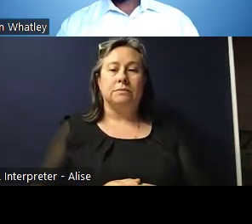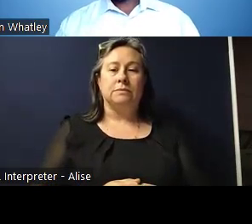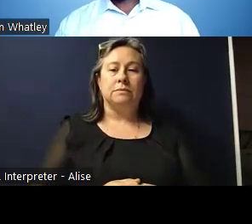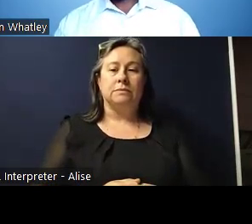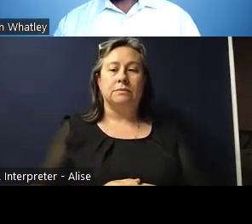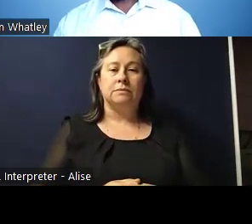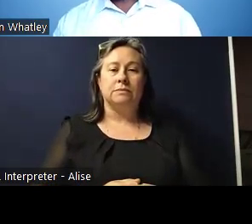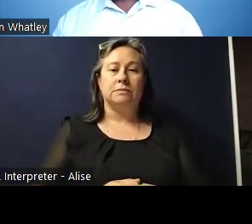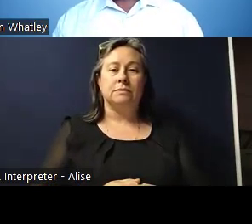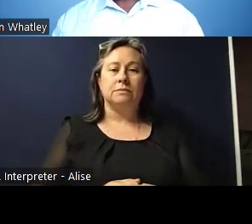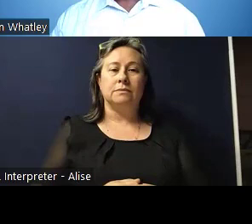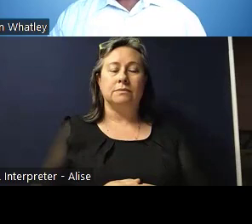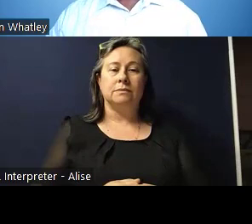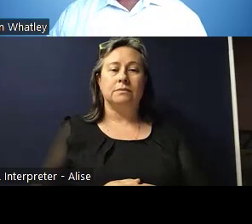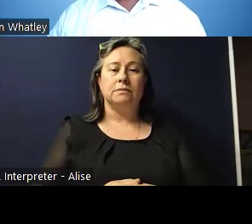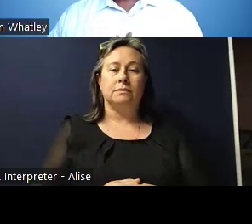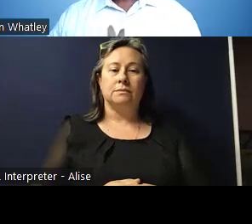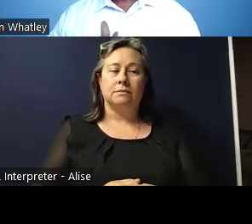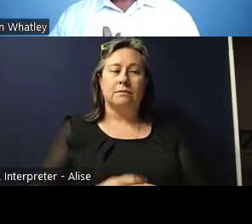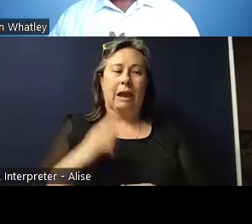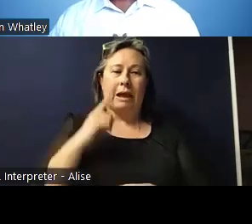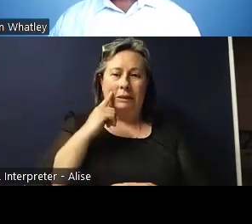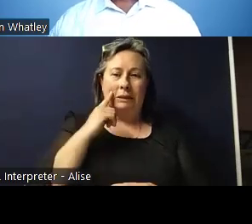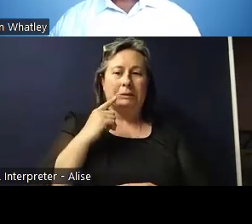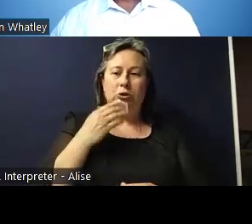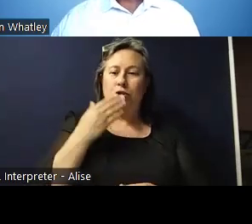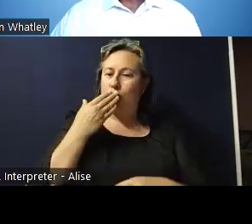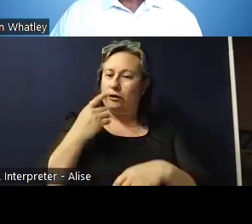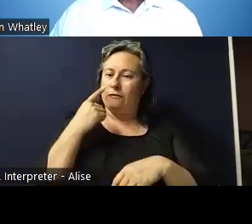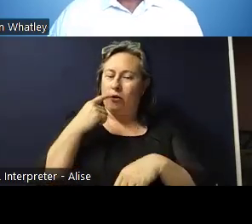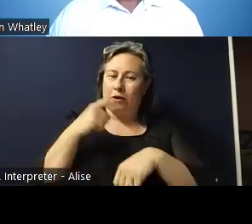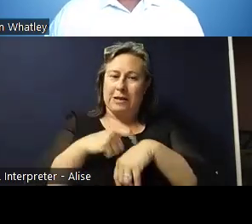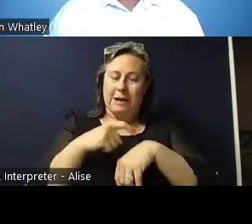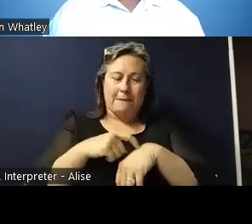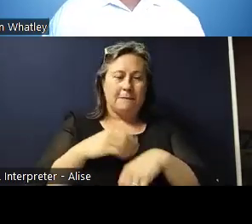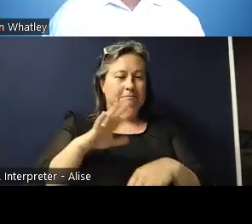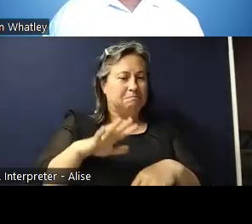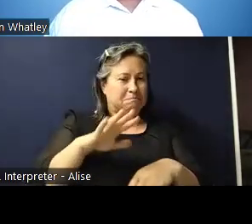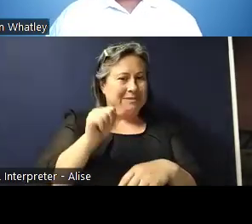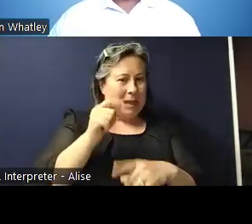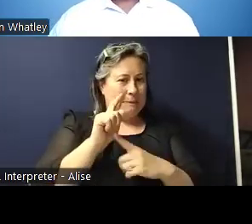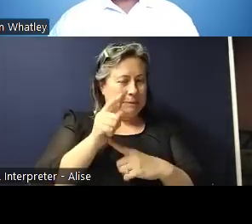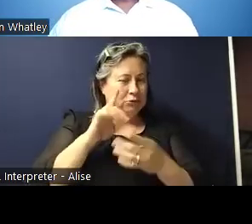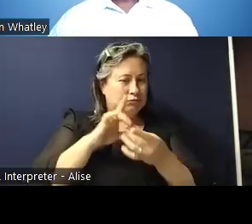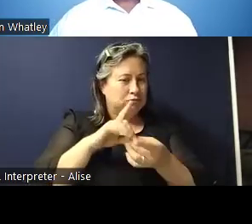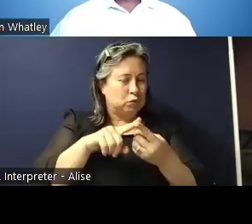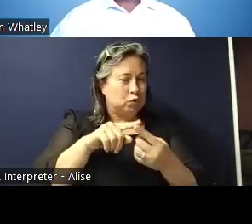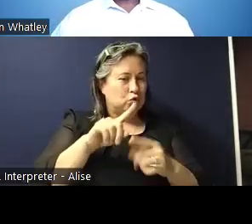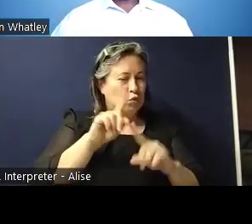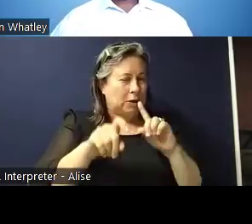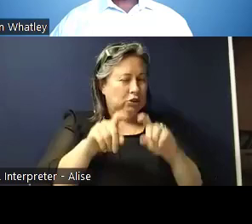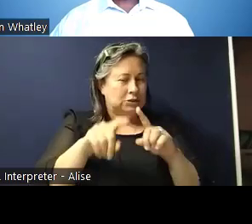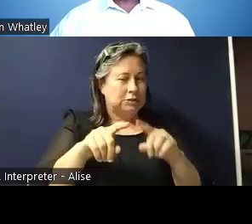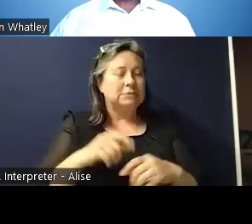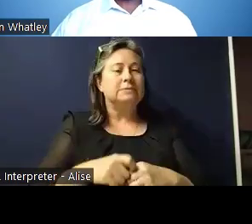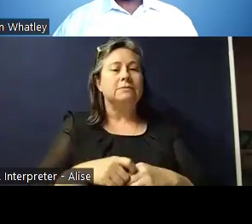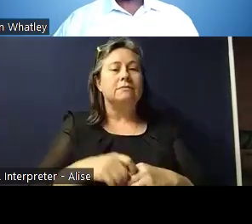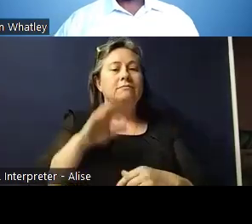All right. Doing good on time, looks like we still have about 10 minutes for questions, and so I want to provide everybody with the shared mailbox